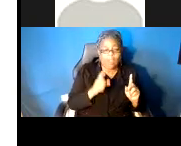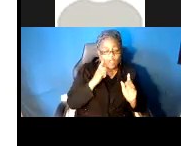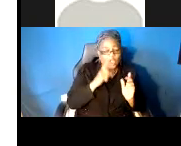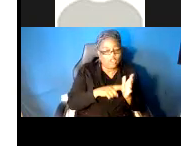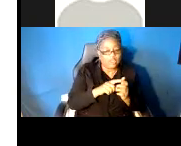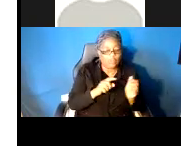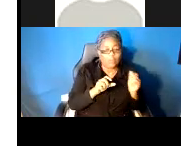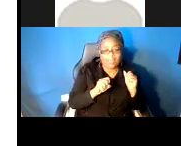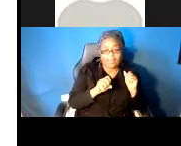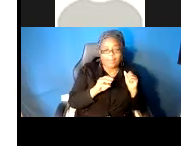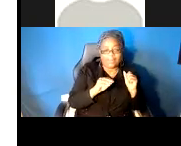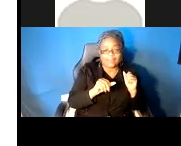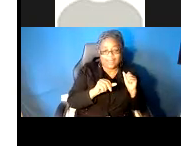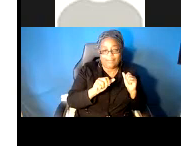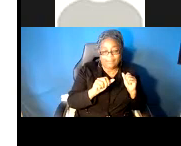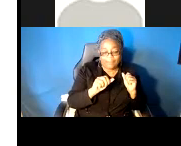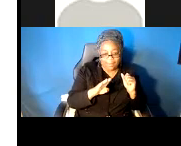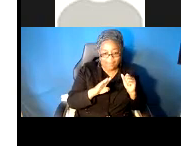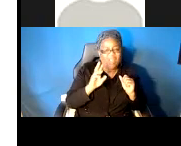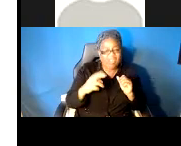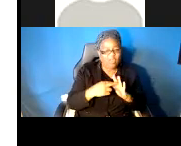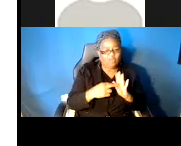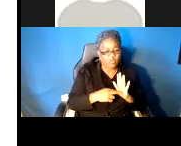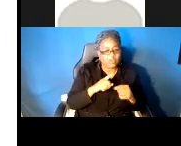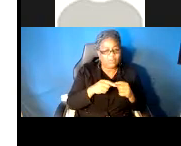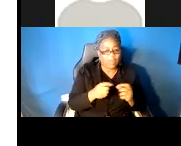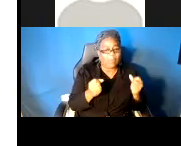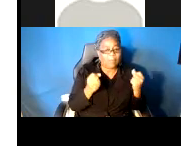about multiple sources of state funding. At MRAC, it does not.